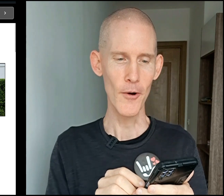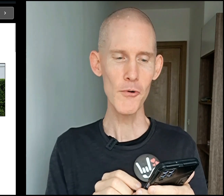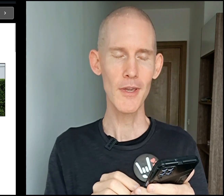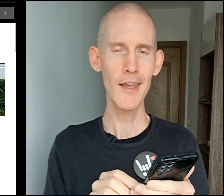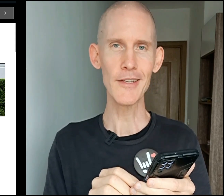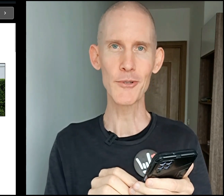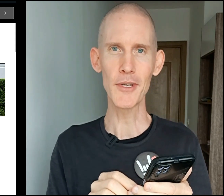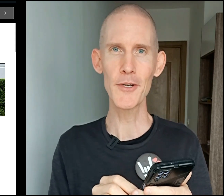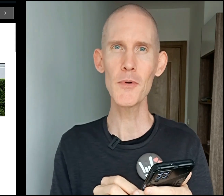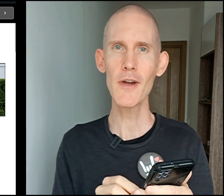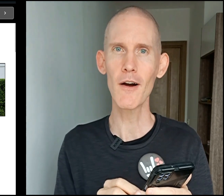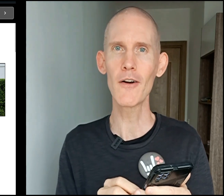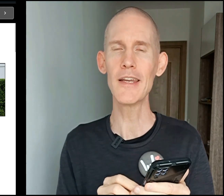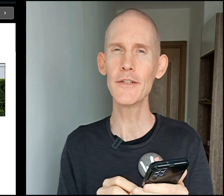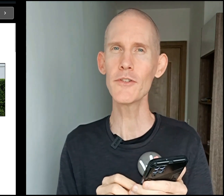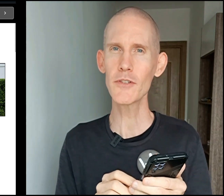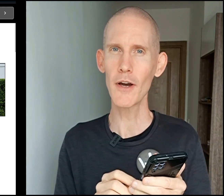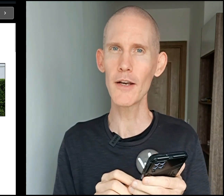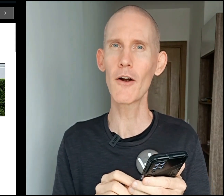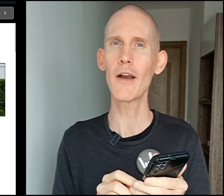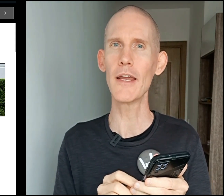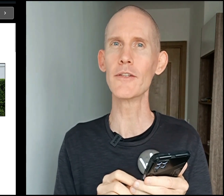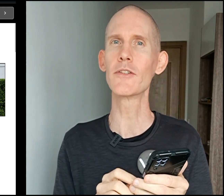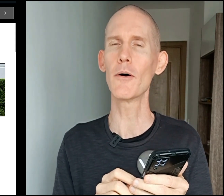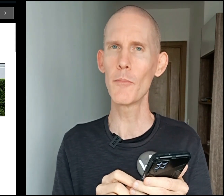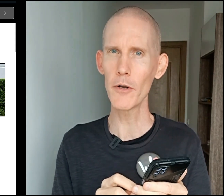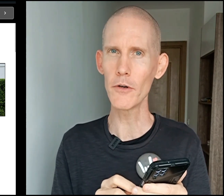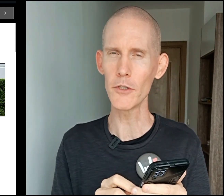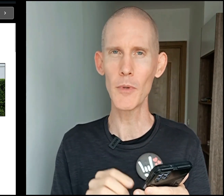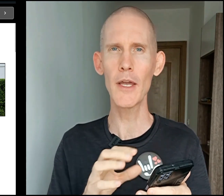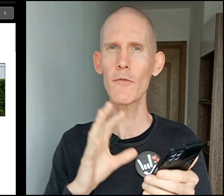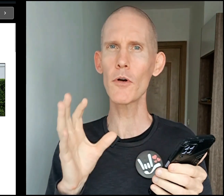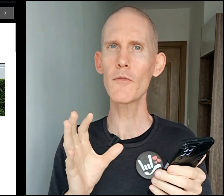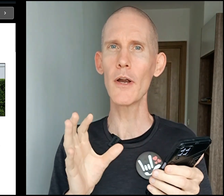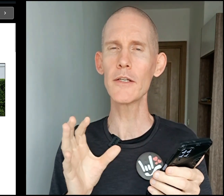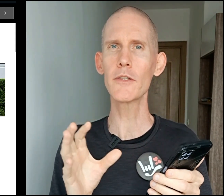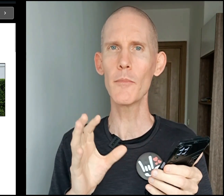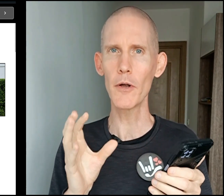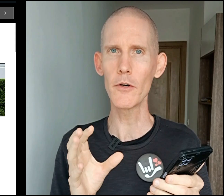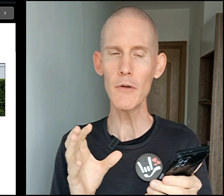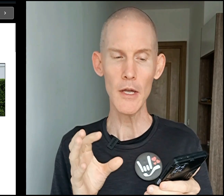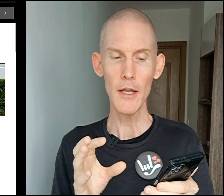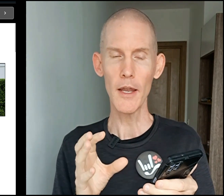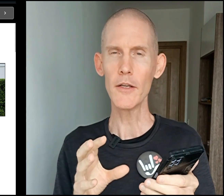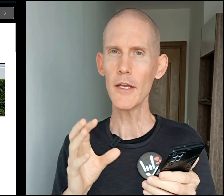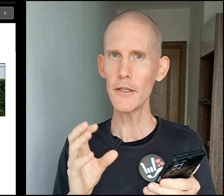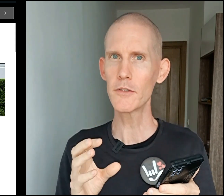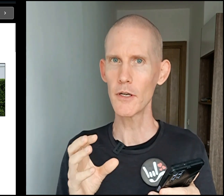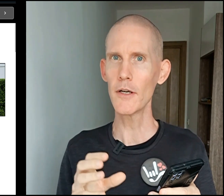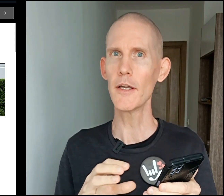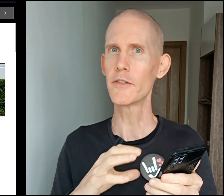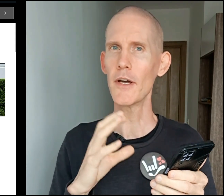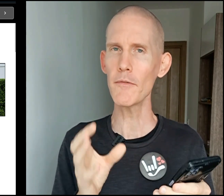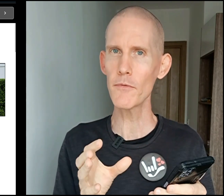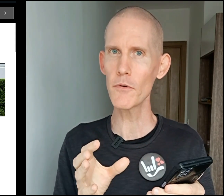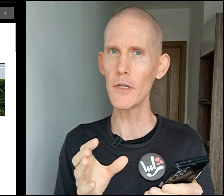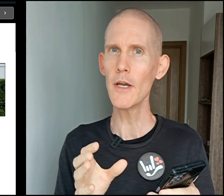okay, so, here we are inside our ASL bundle you may have heard of our ASL bundle and it is not free